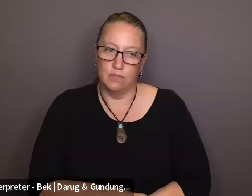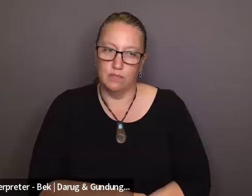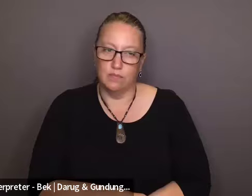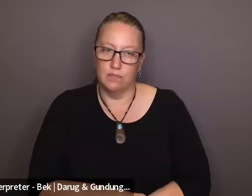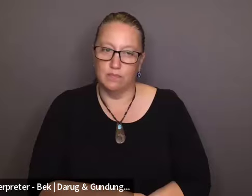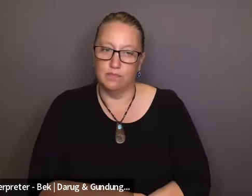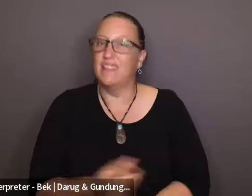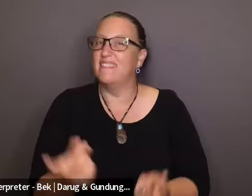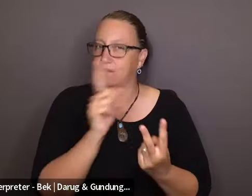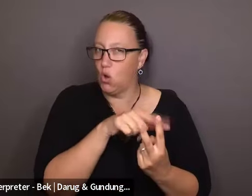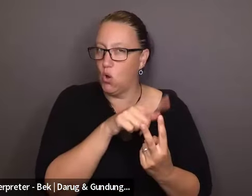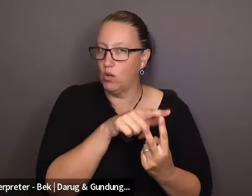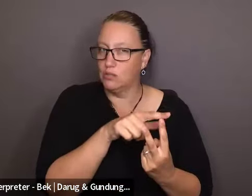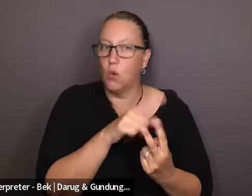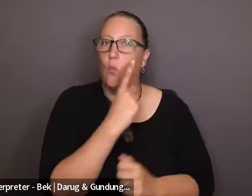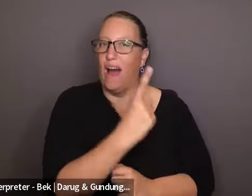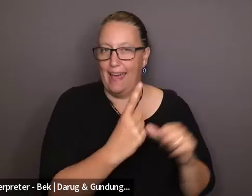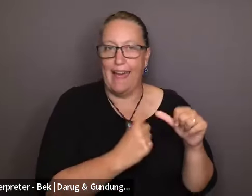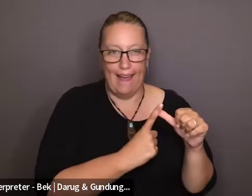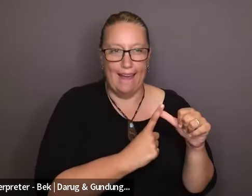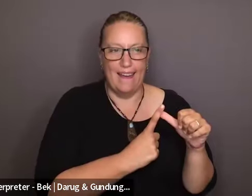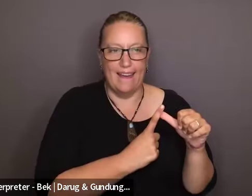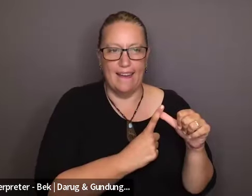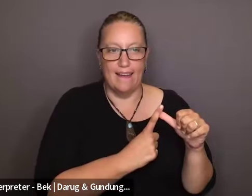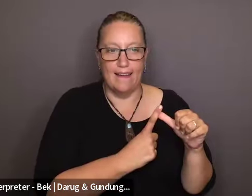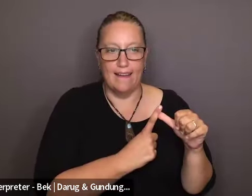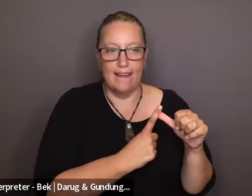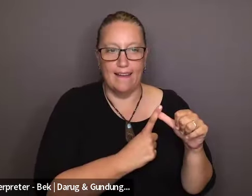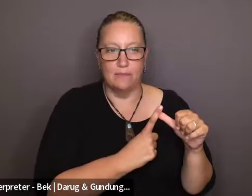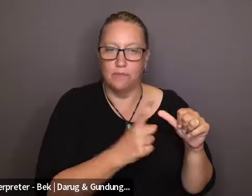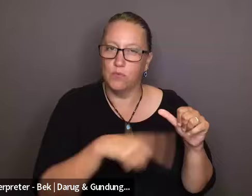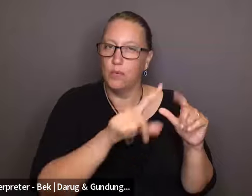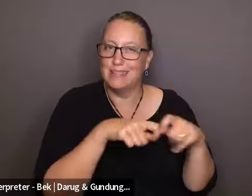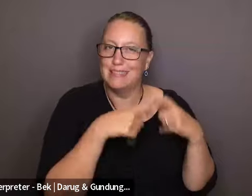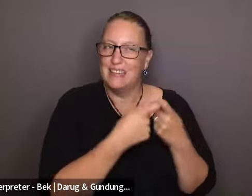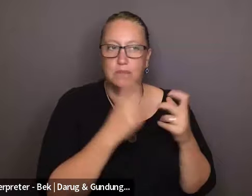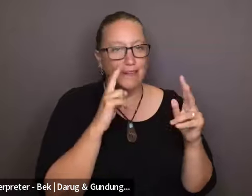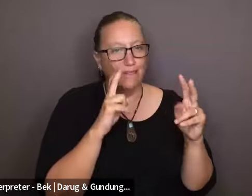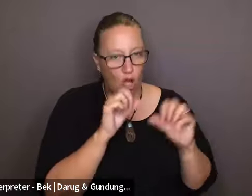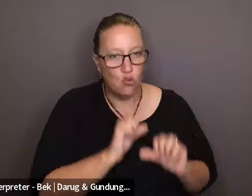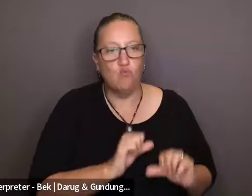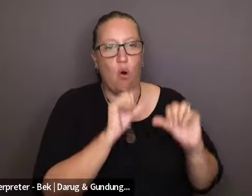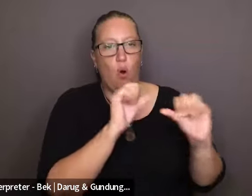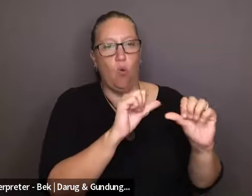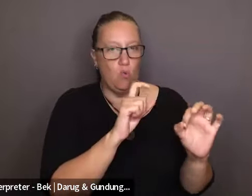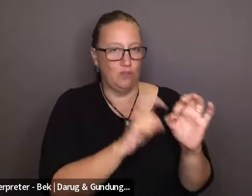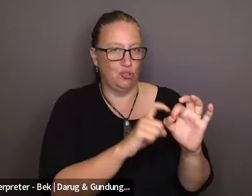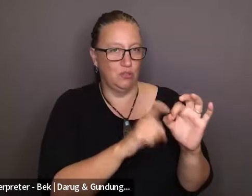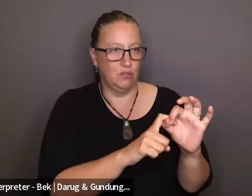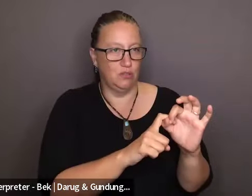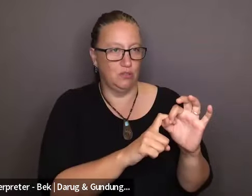people with disability, and there's two streams of